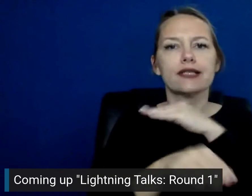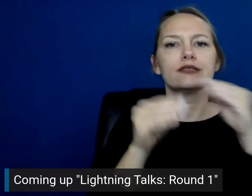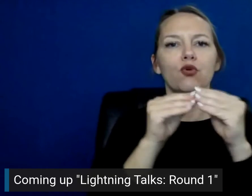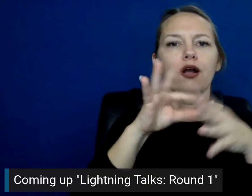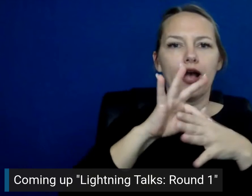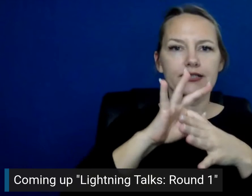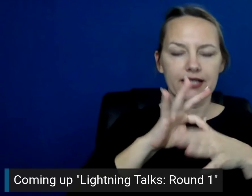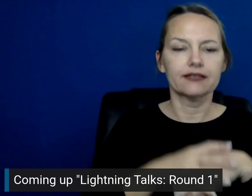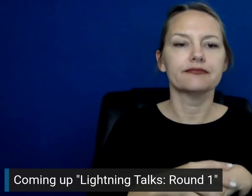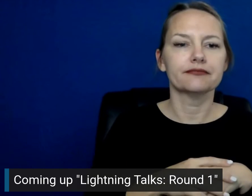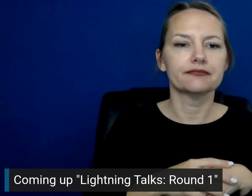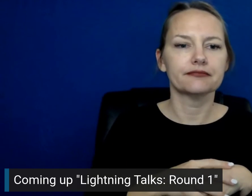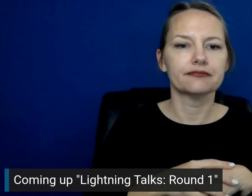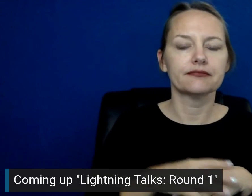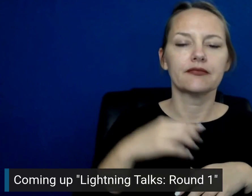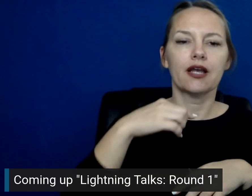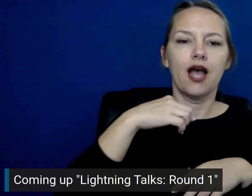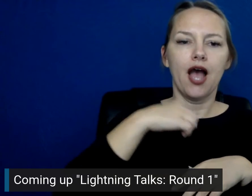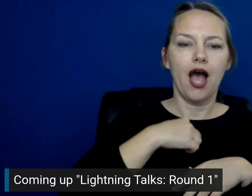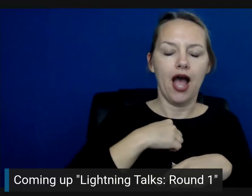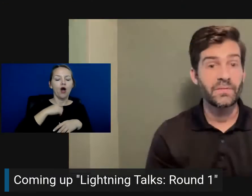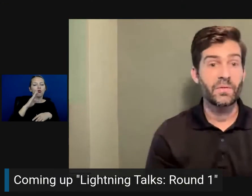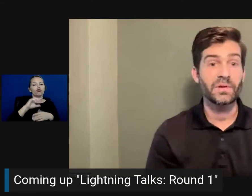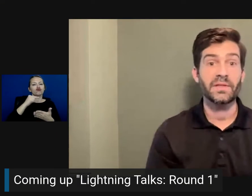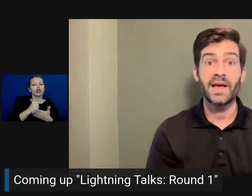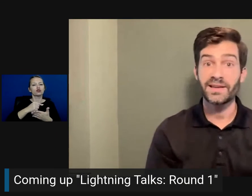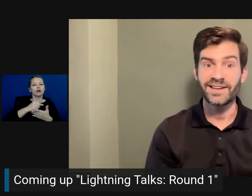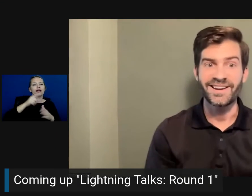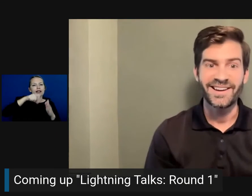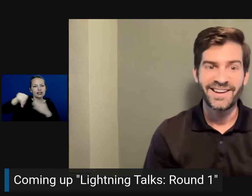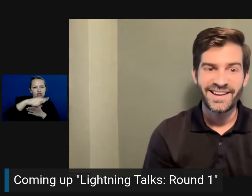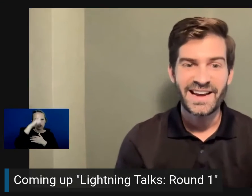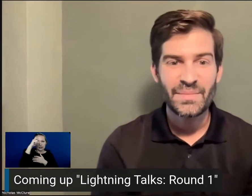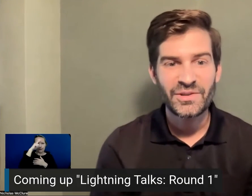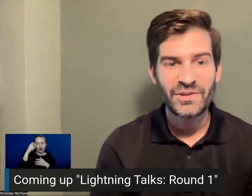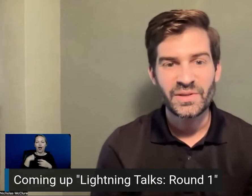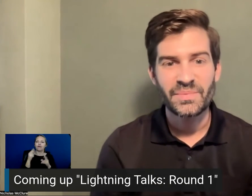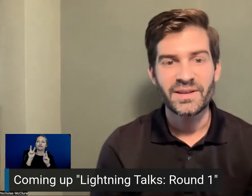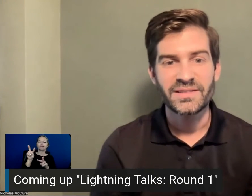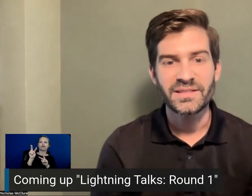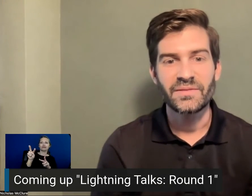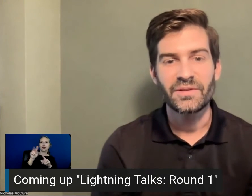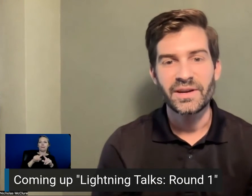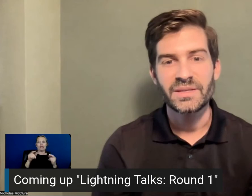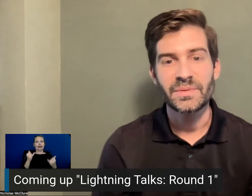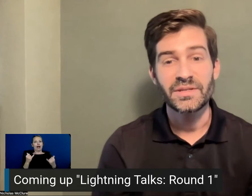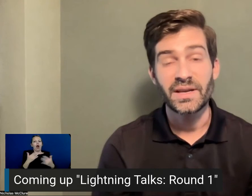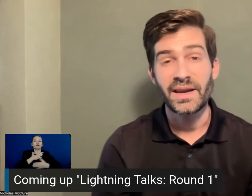I'm on track to graduate next summer, and while I'm looking forward to that day, I’m enjoying the process of learning as much as I can